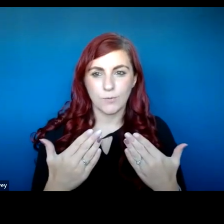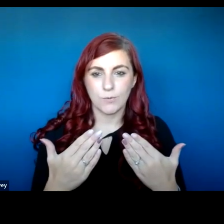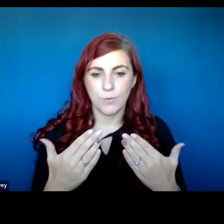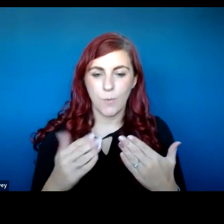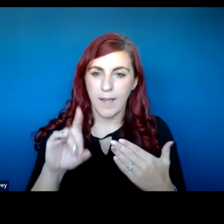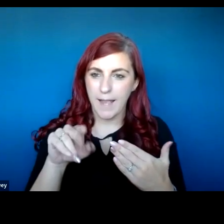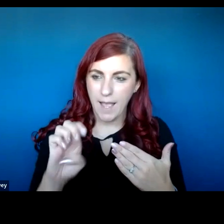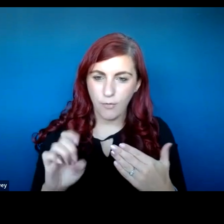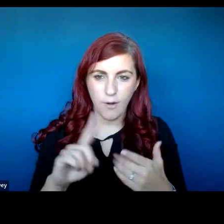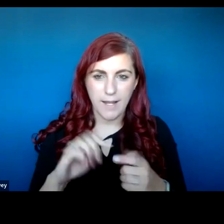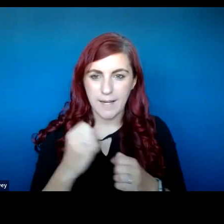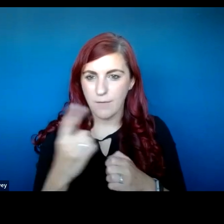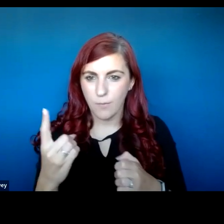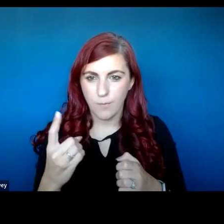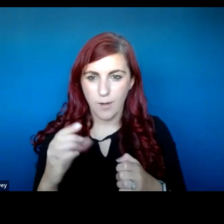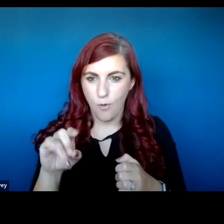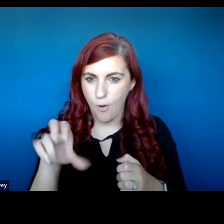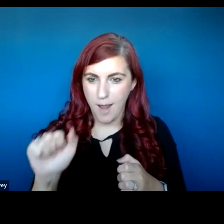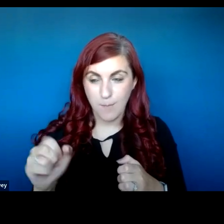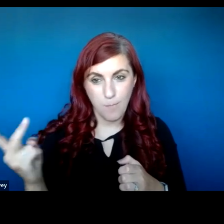Orla, two very good testimonials there.